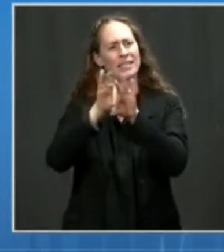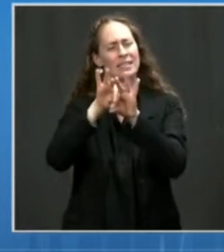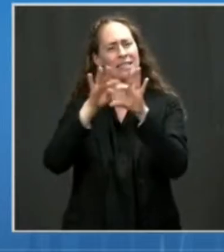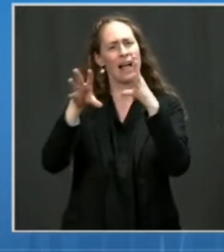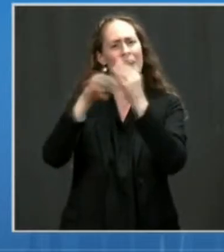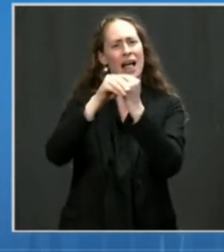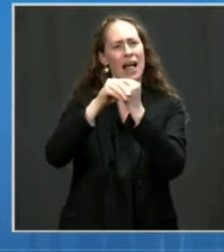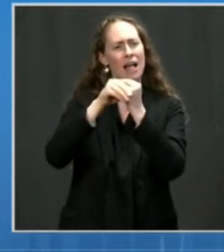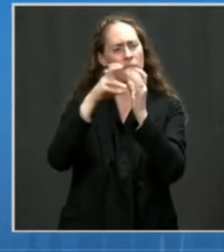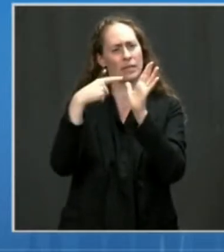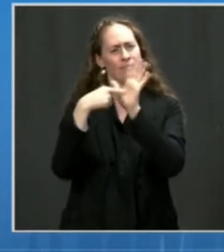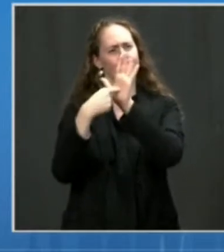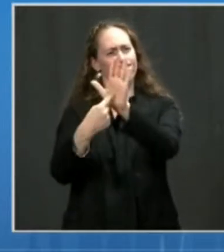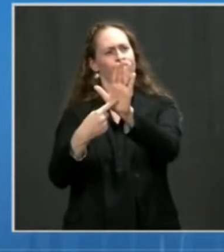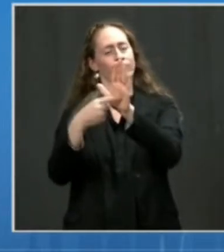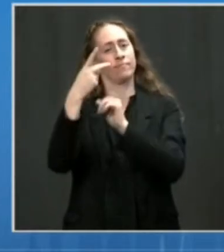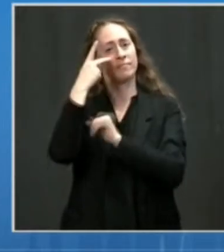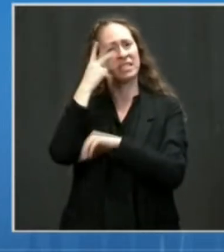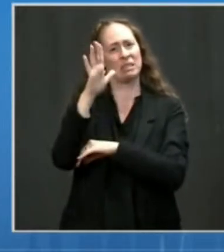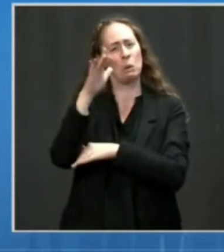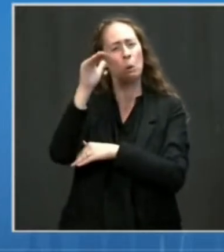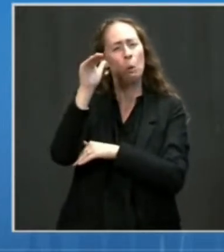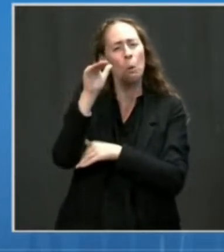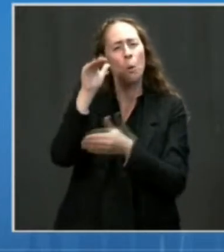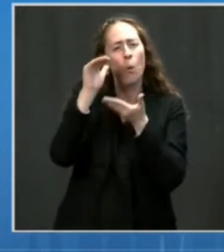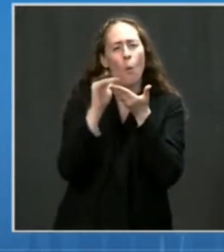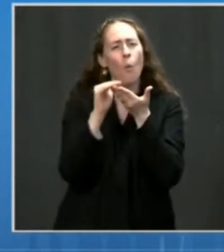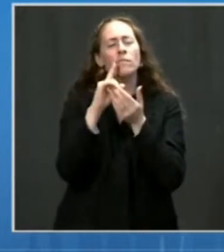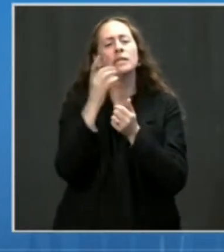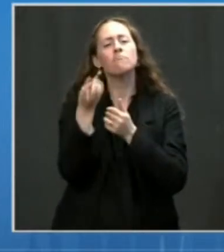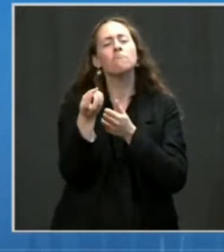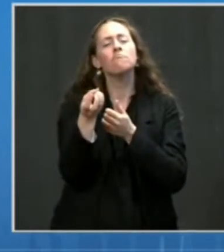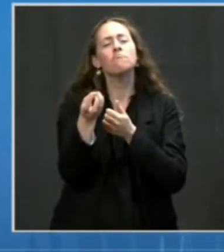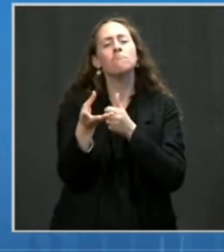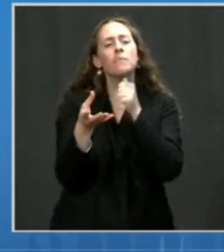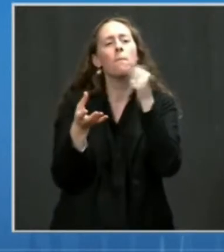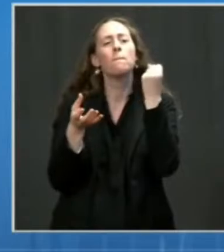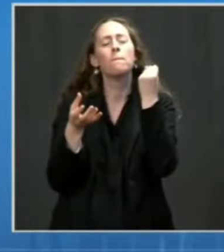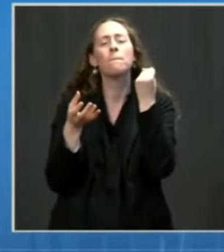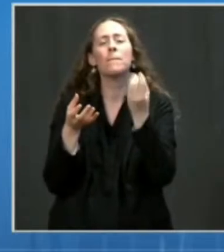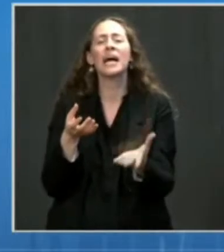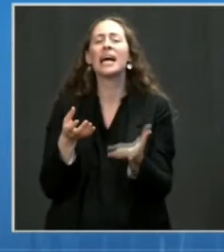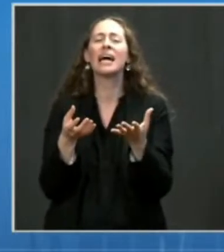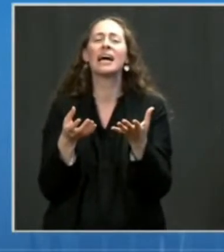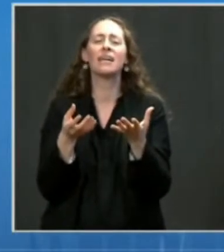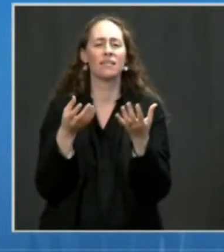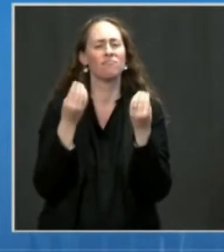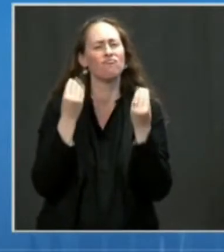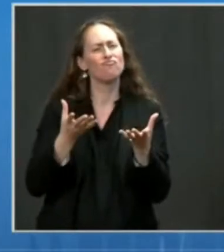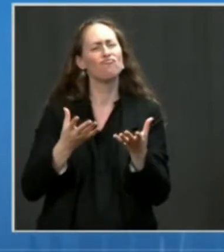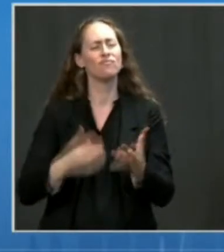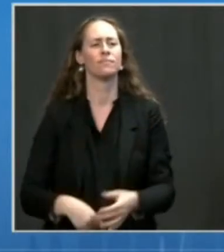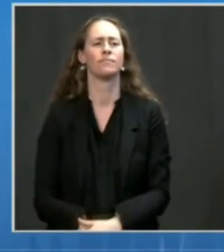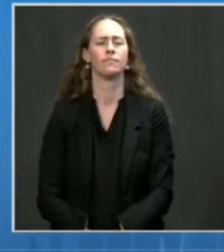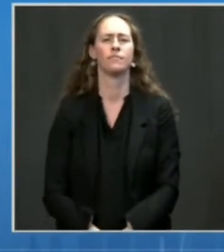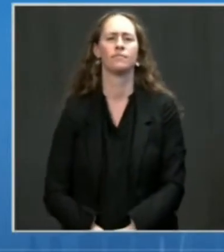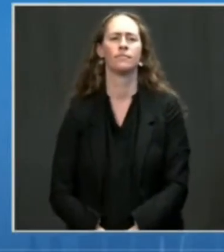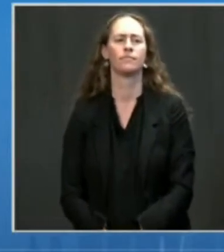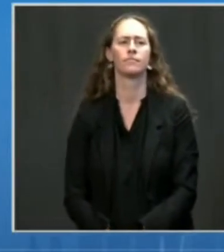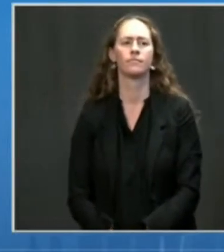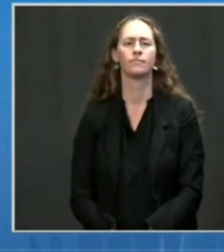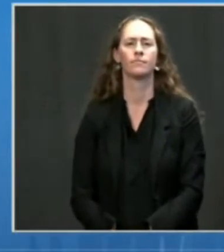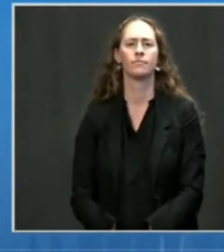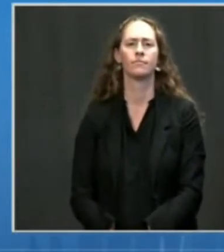SLIDE THAT WAS LEFT OUT TO SHOW